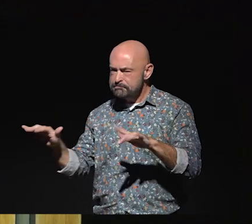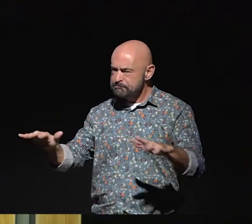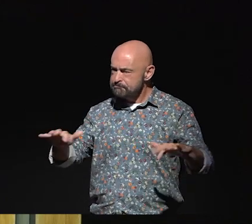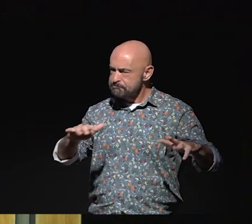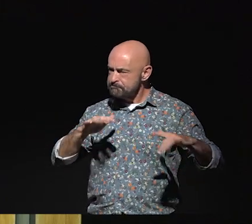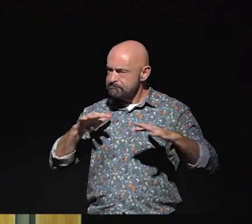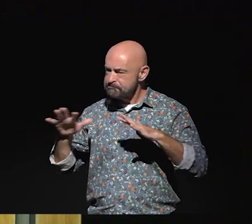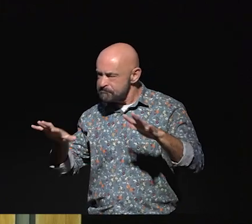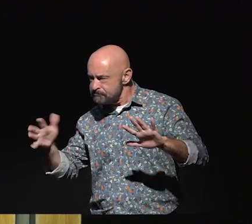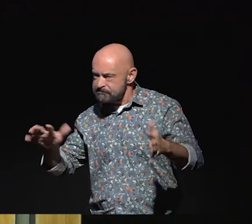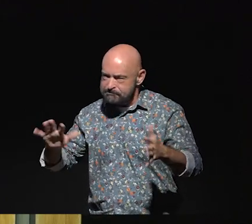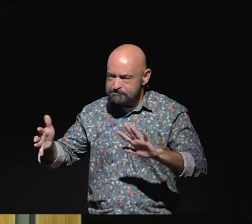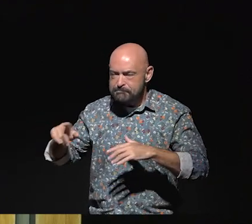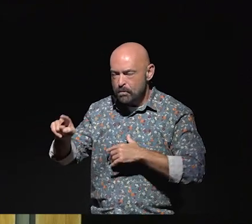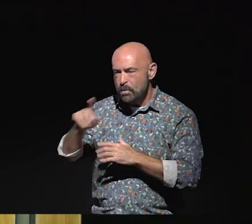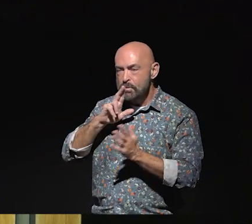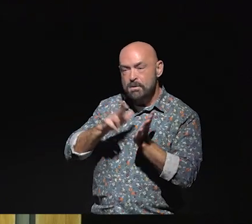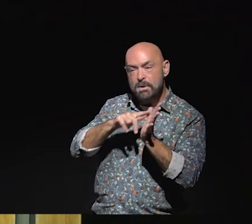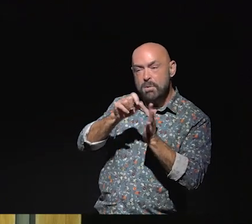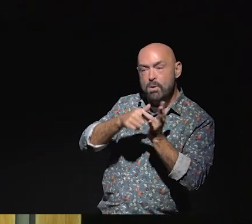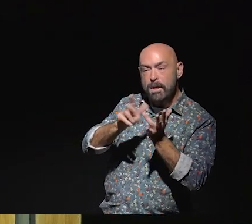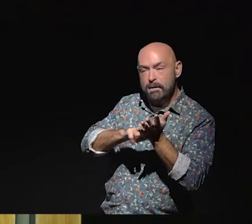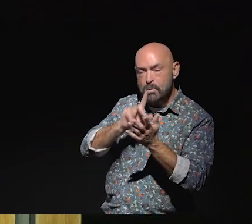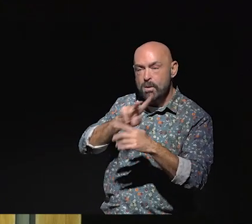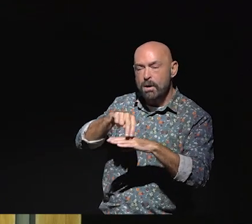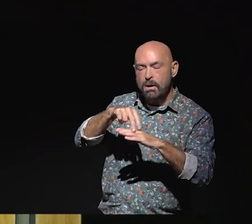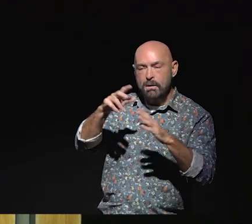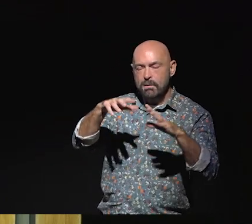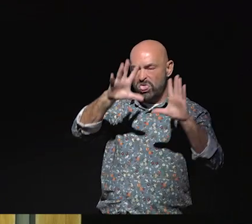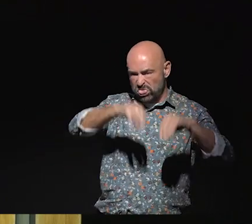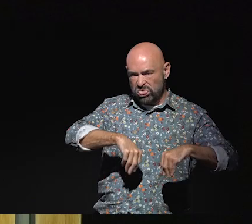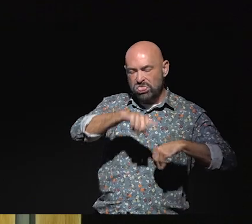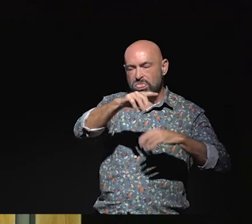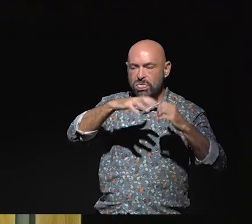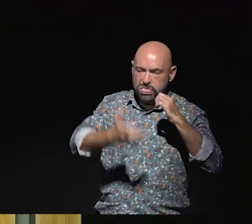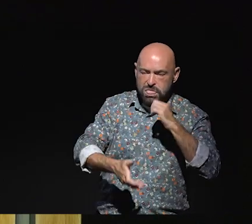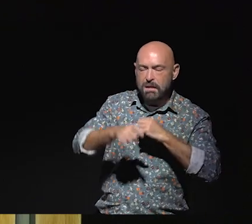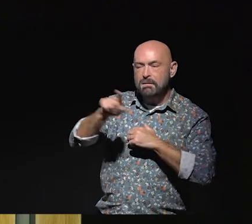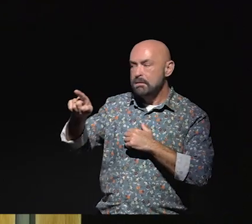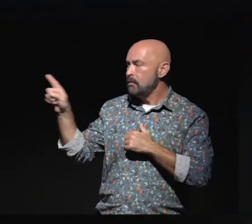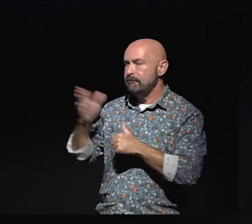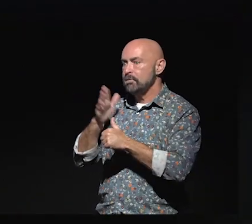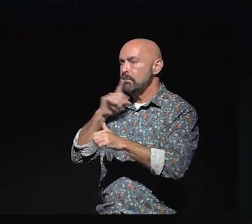that Napoleon is going to fall, and he is one of the first to leave. And I don't know,